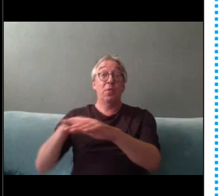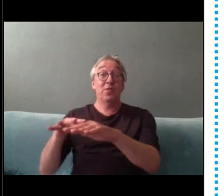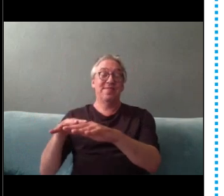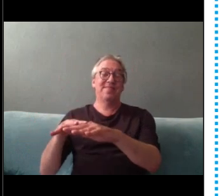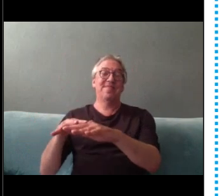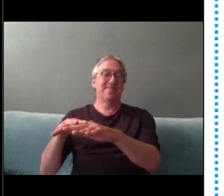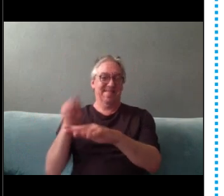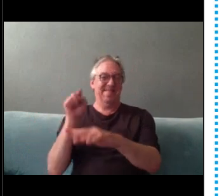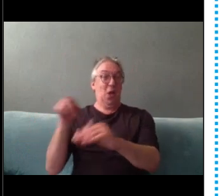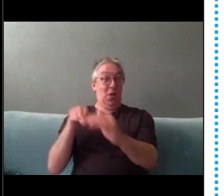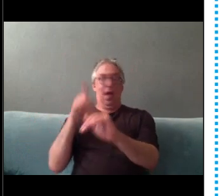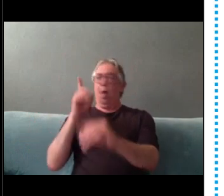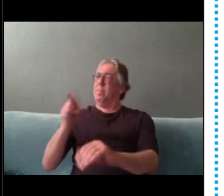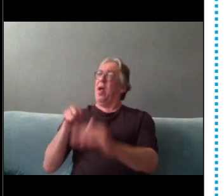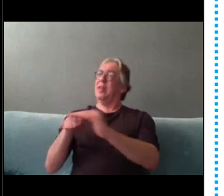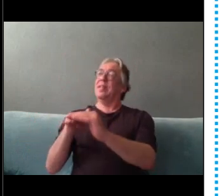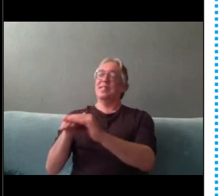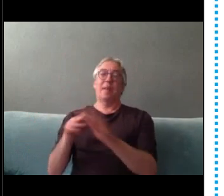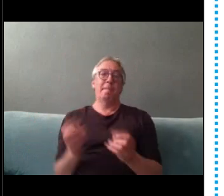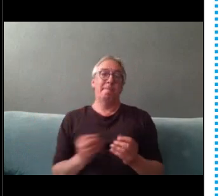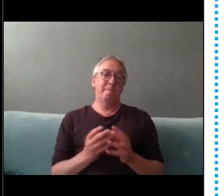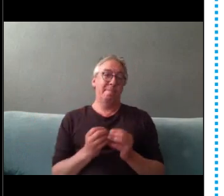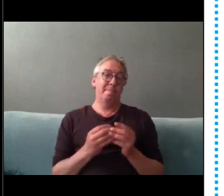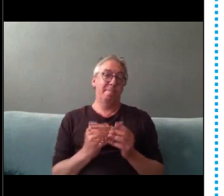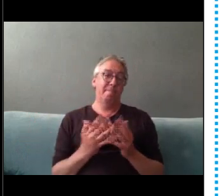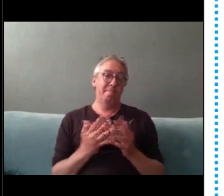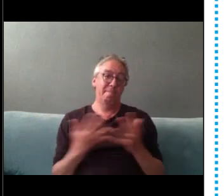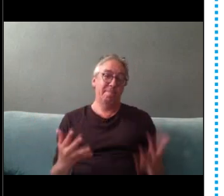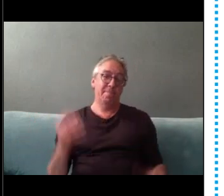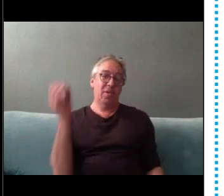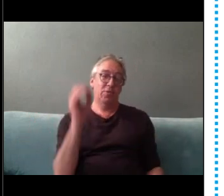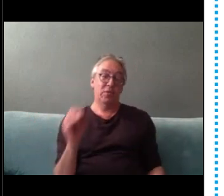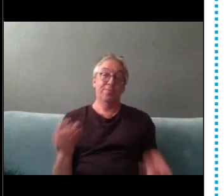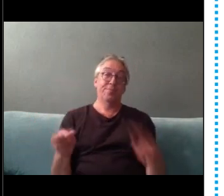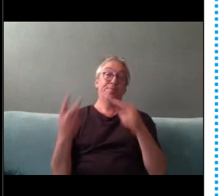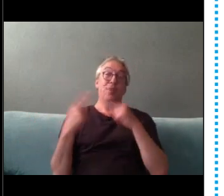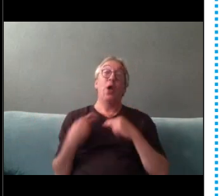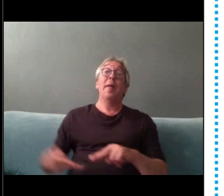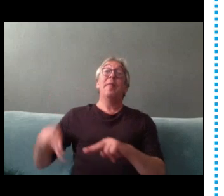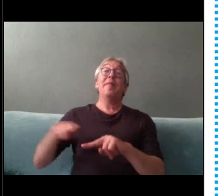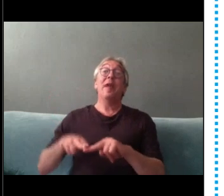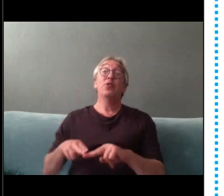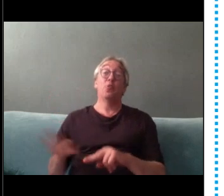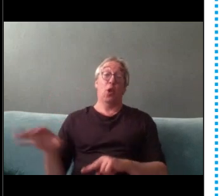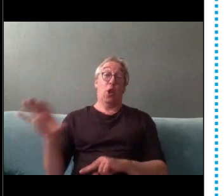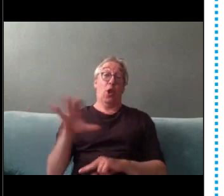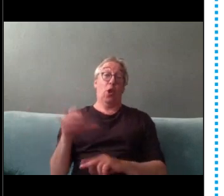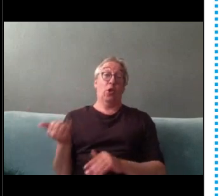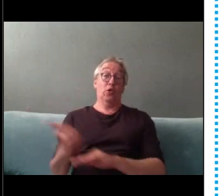it's by national regulations and by national standards, but there is a European standard being developed